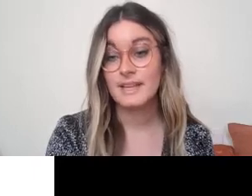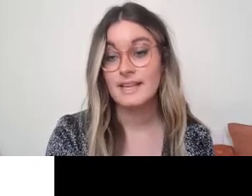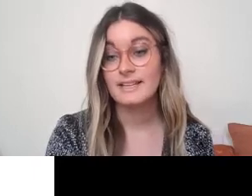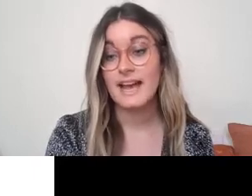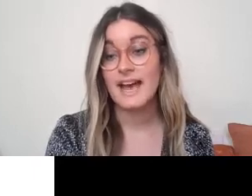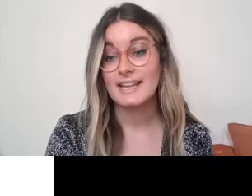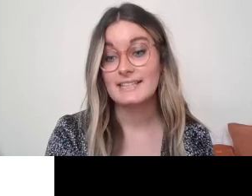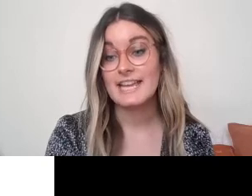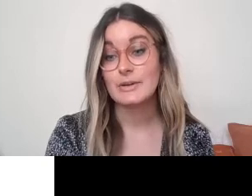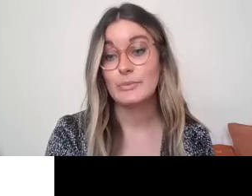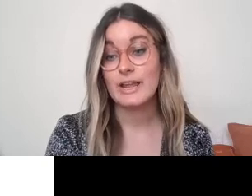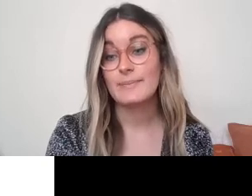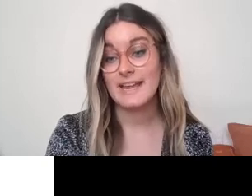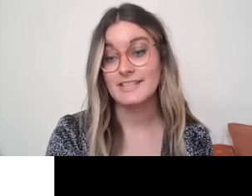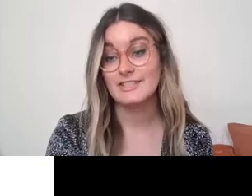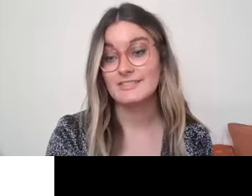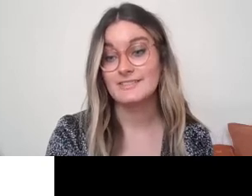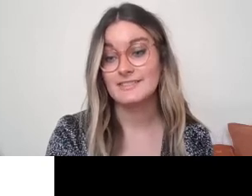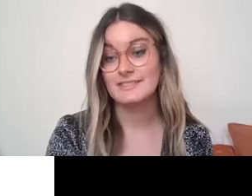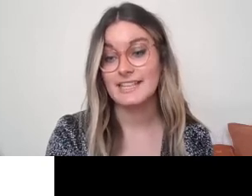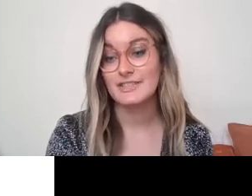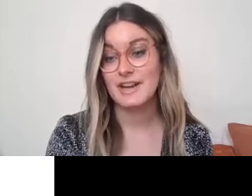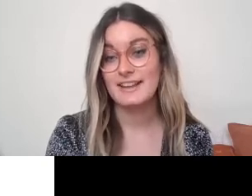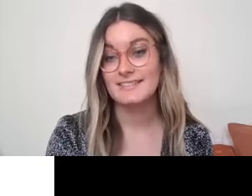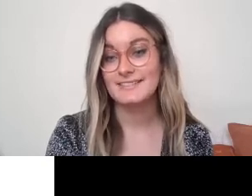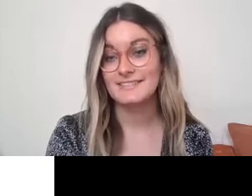Yeah, adding a take a break page, that's great.